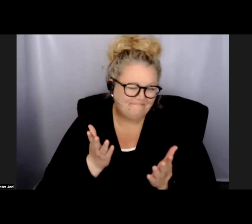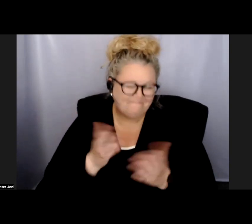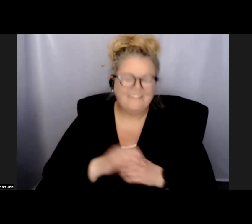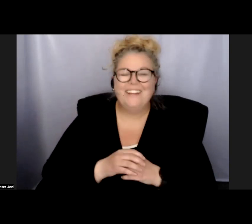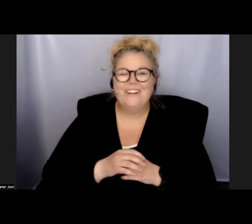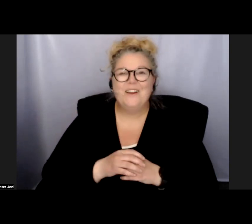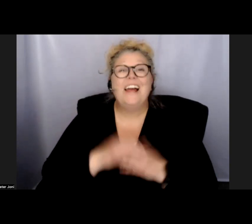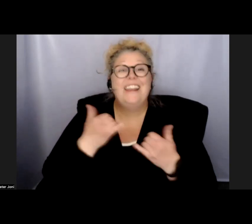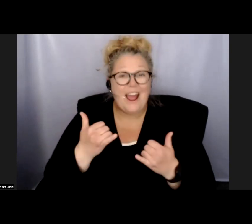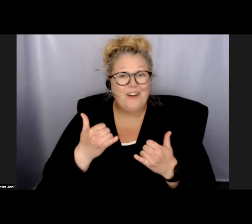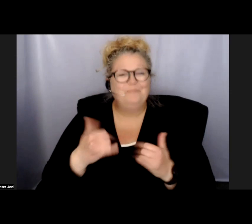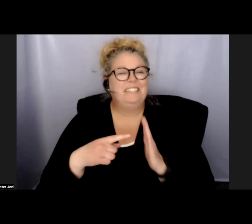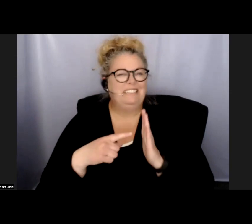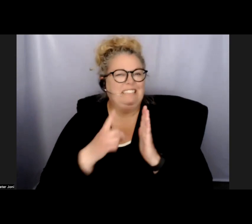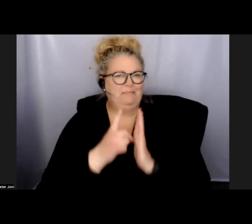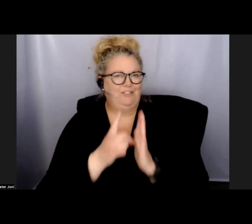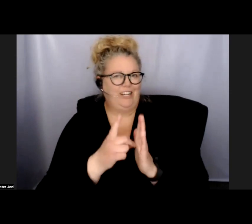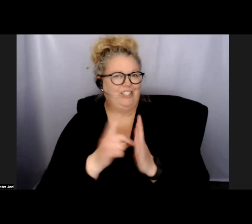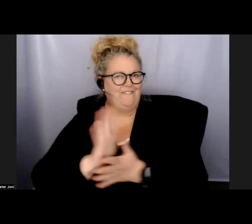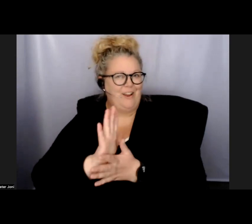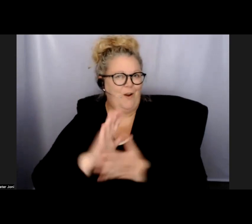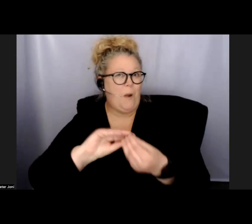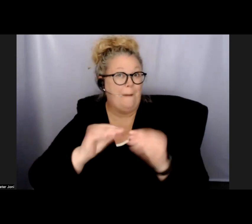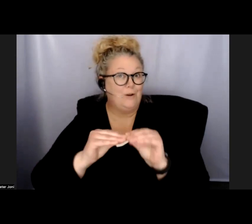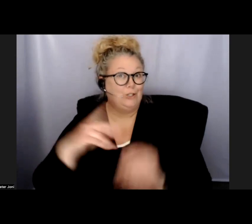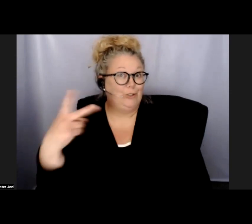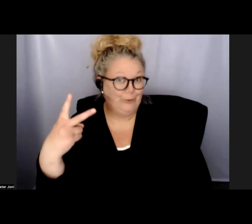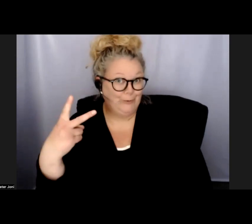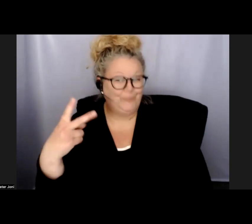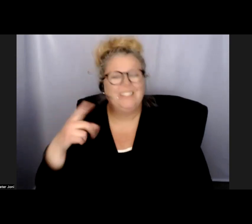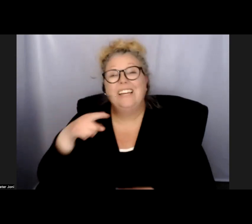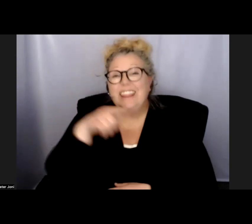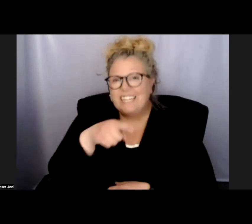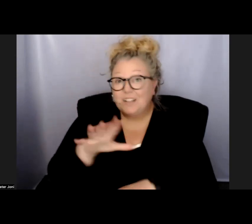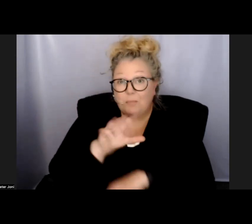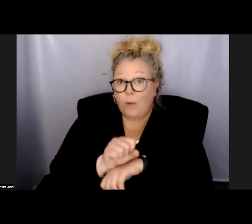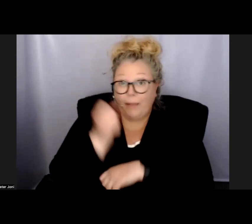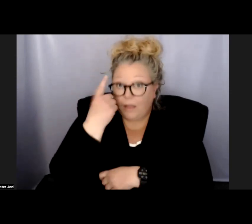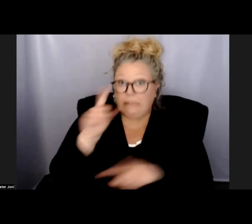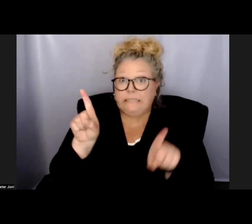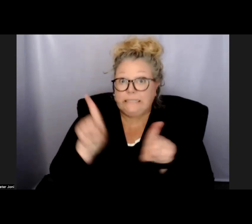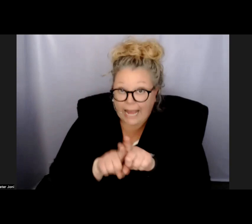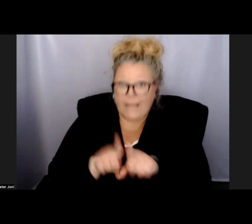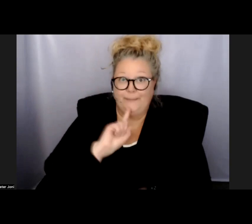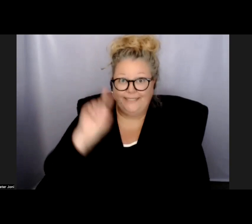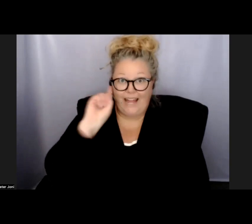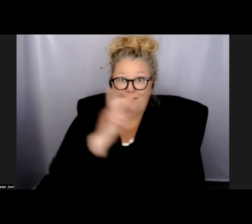video number two. at this appointment it's the same deaf patient that has requested the